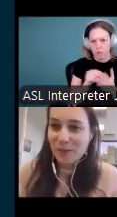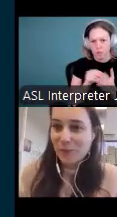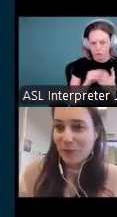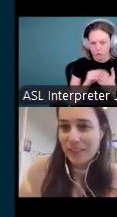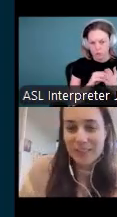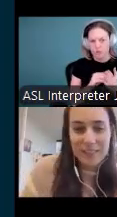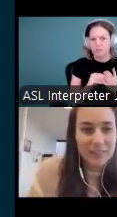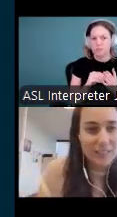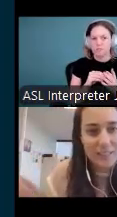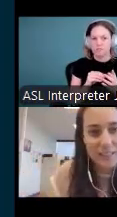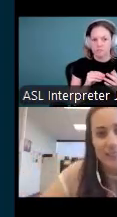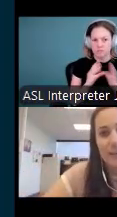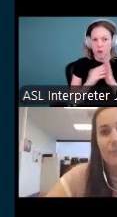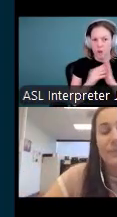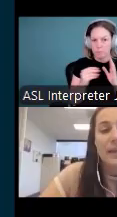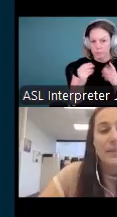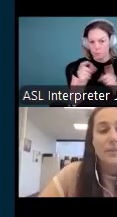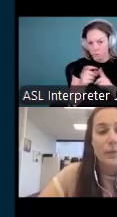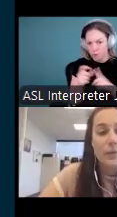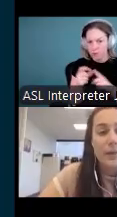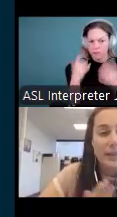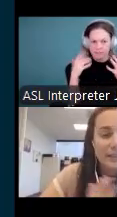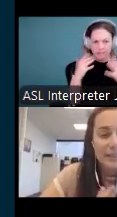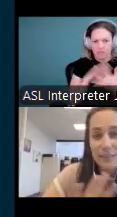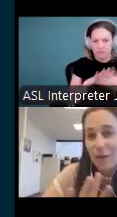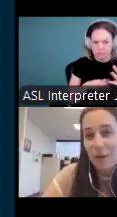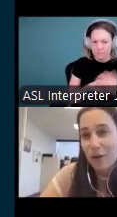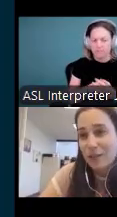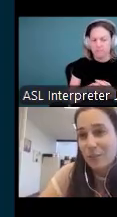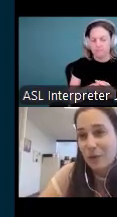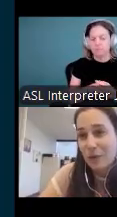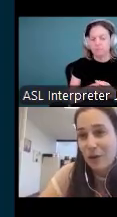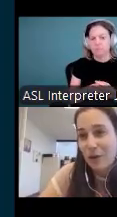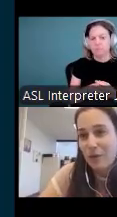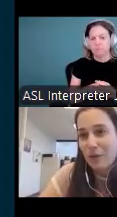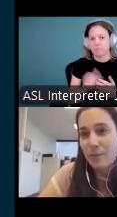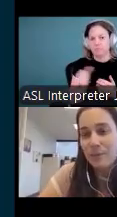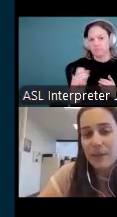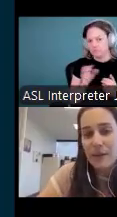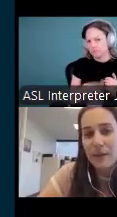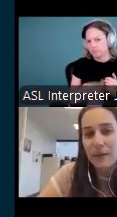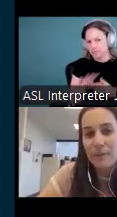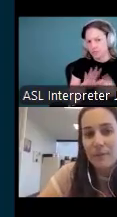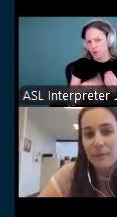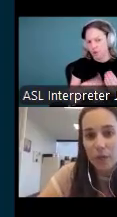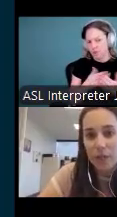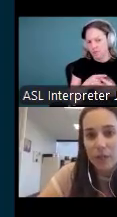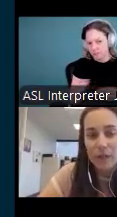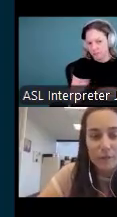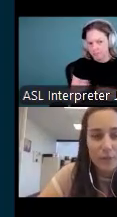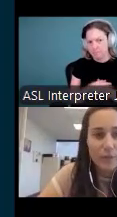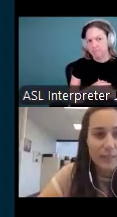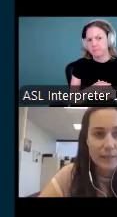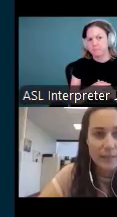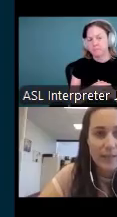those words and sounds and things like that, so that's across the board, all of them working and focusing on that.